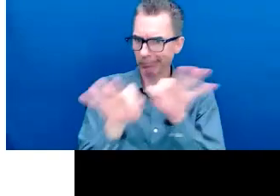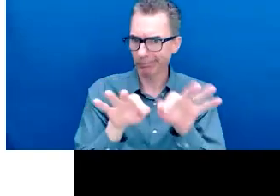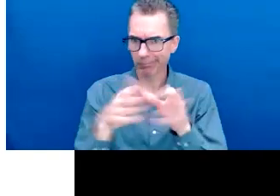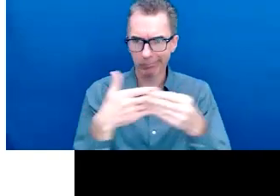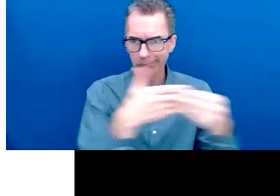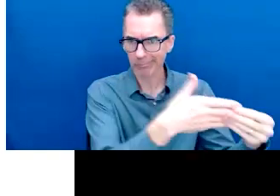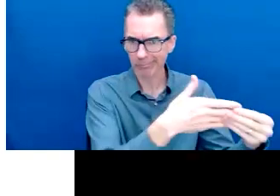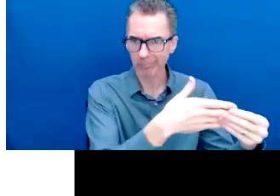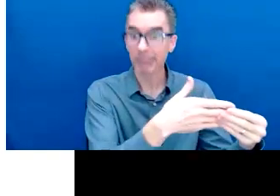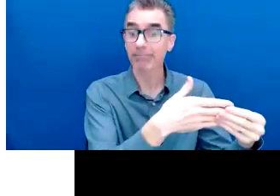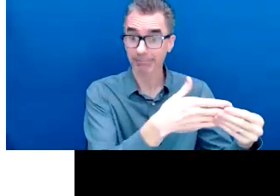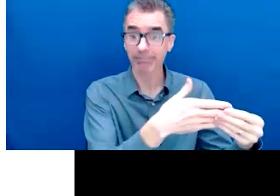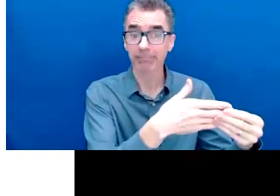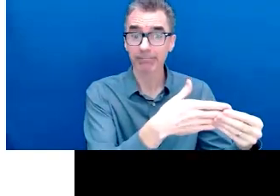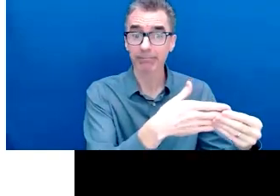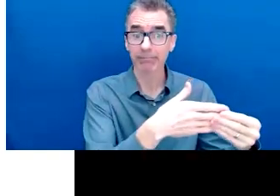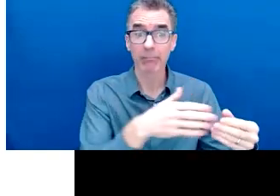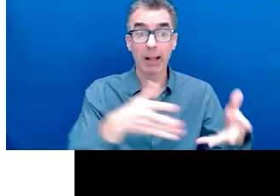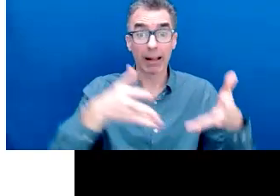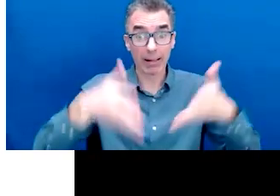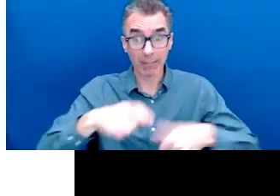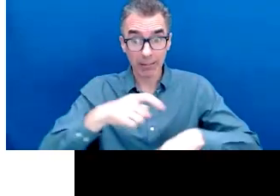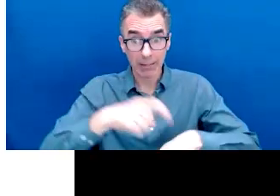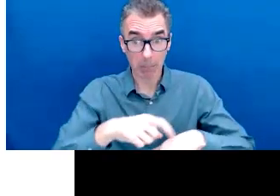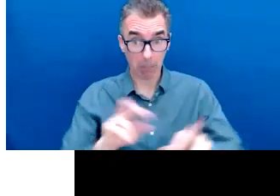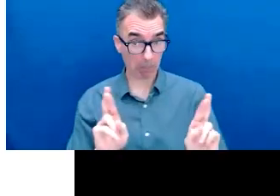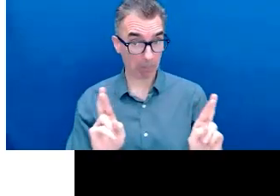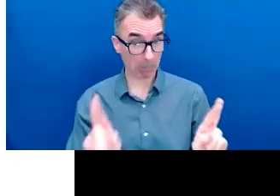going to be able to have some time, towards the end, for you